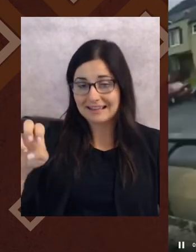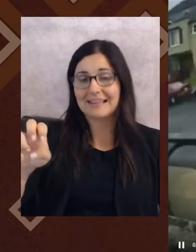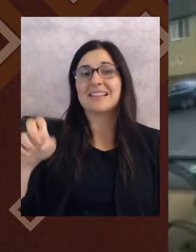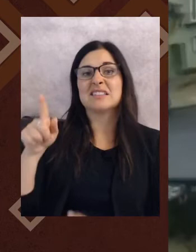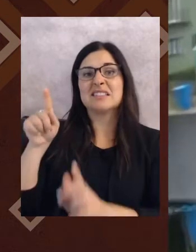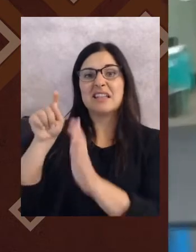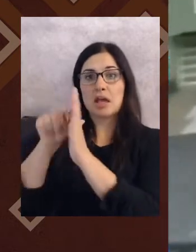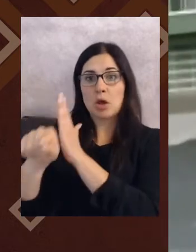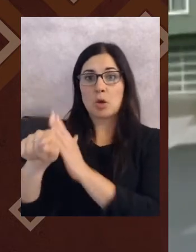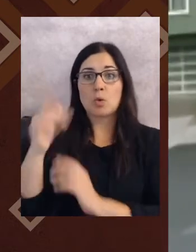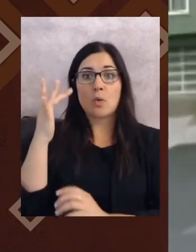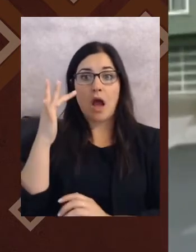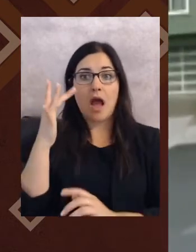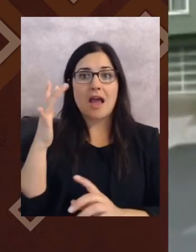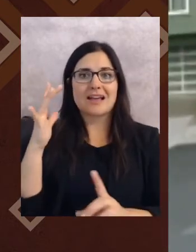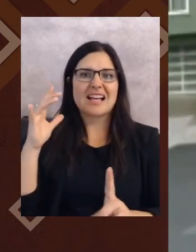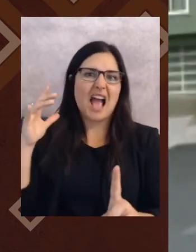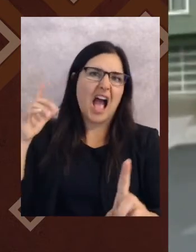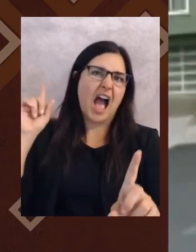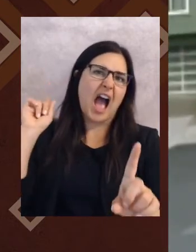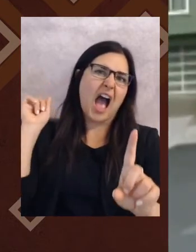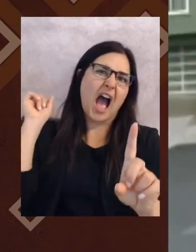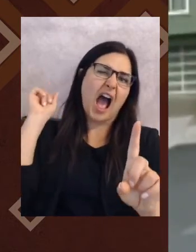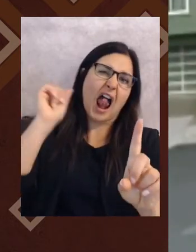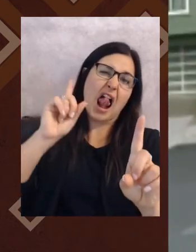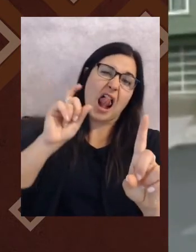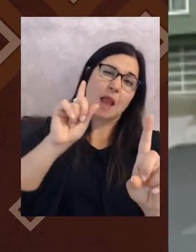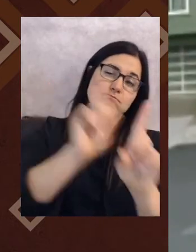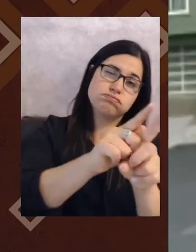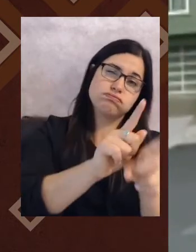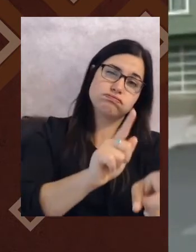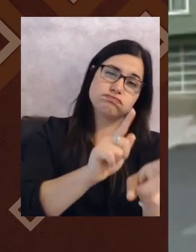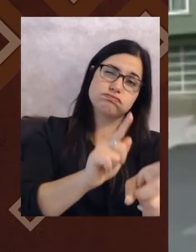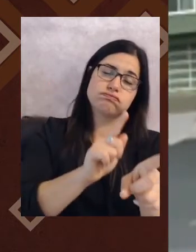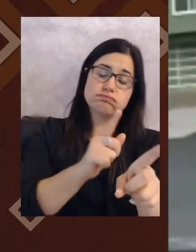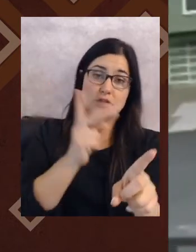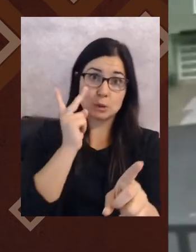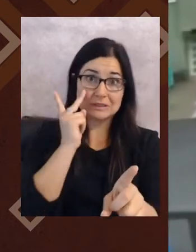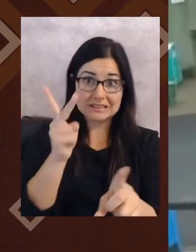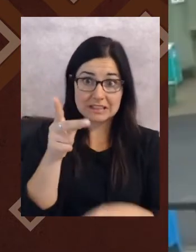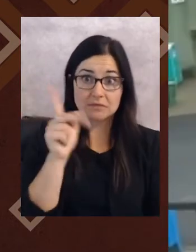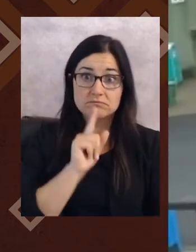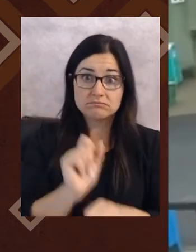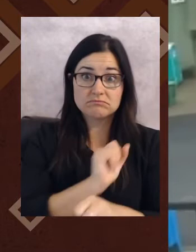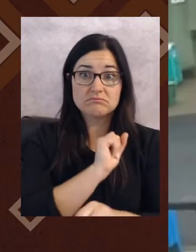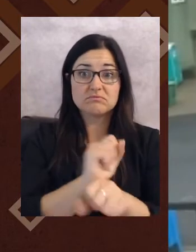the surveillance video captures the moment of impact. You can see ratna parked in the driveway.